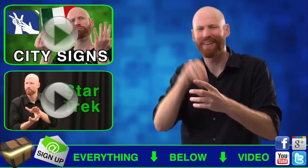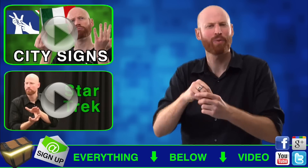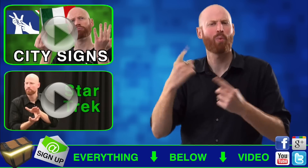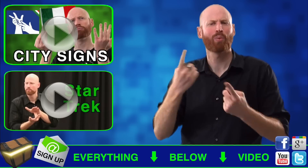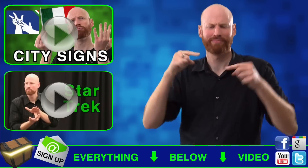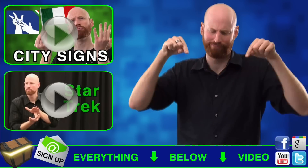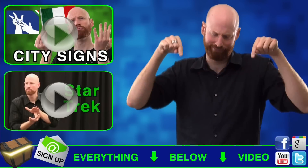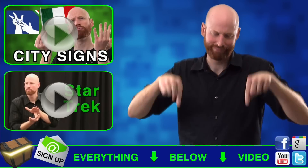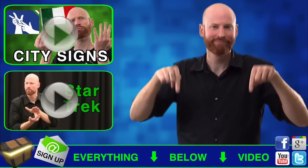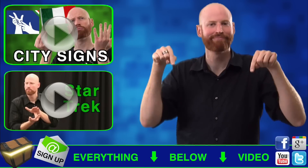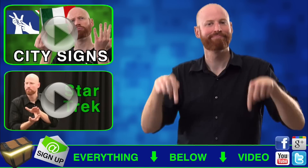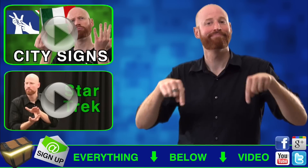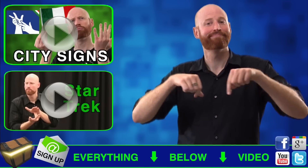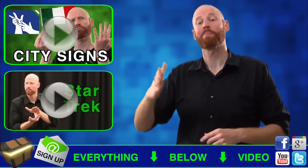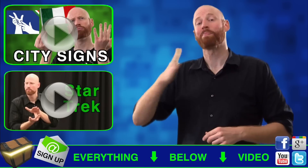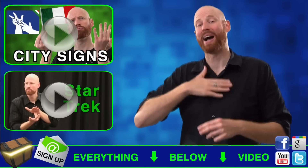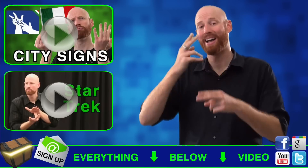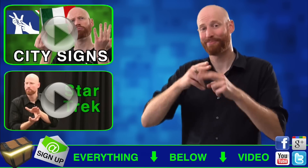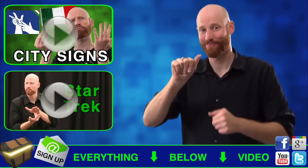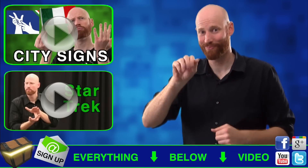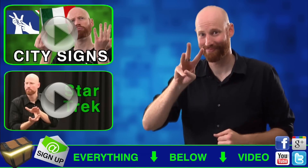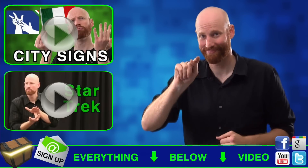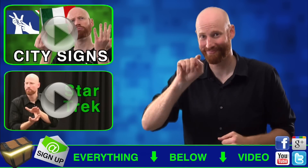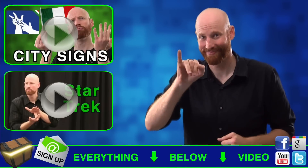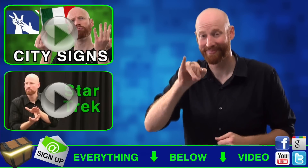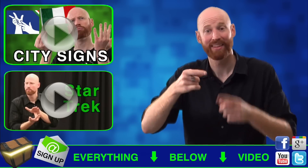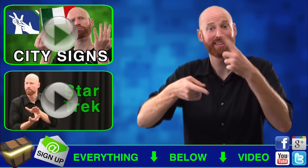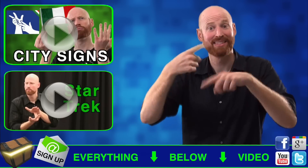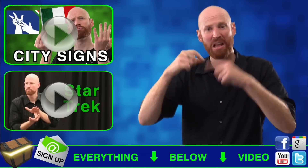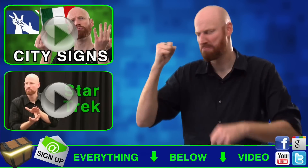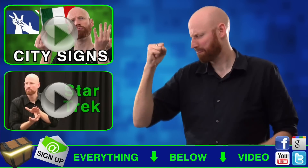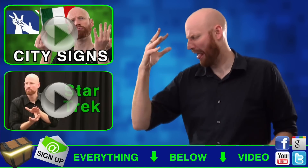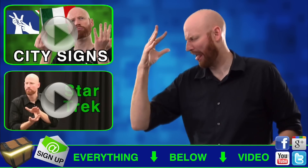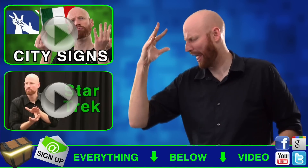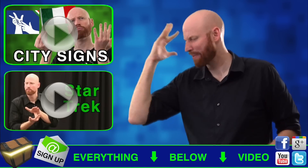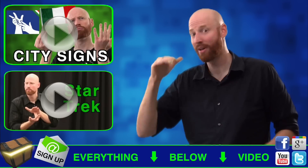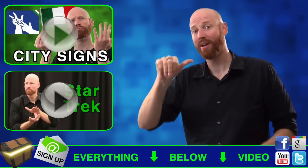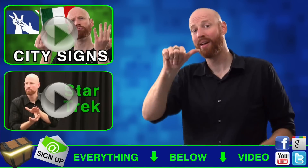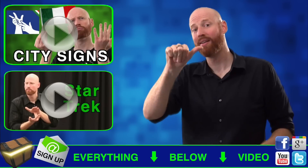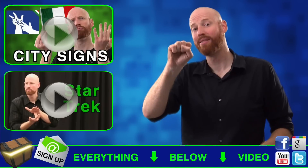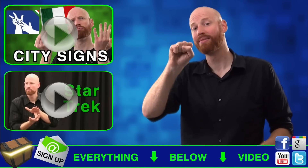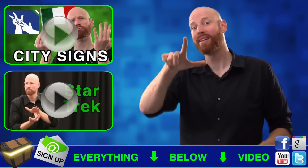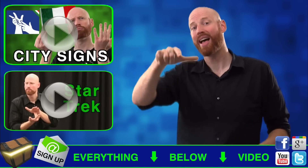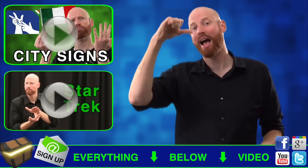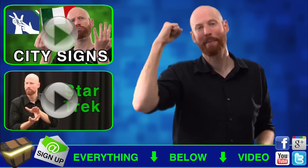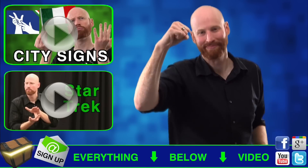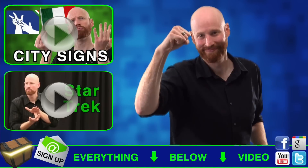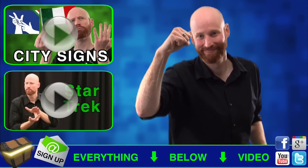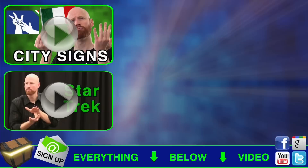links down here below this video. My name's Awti; this is my name sign; ASL POWER!